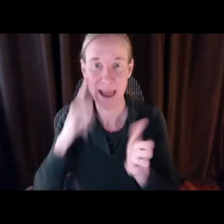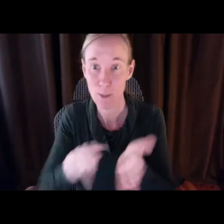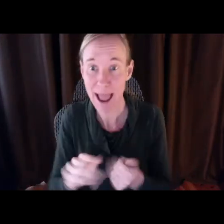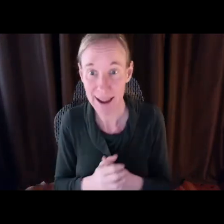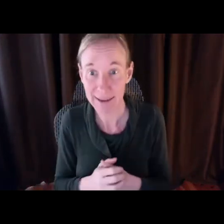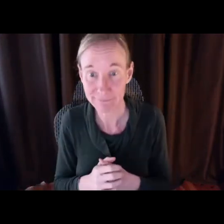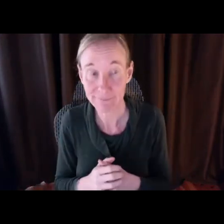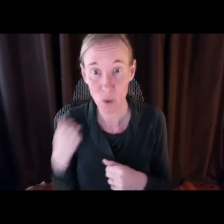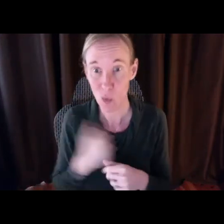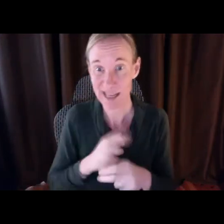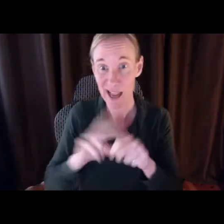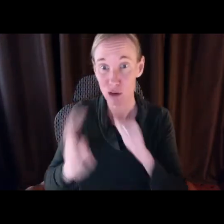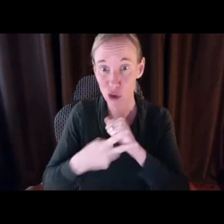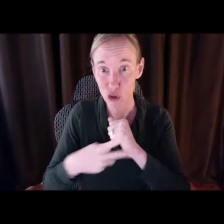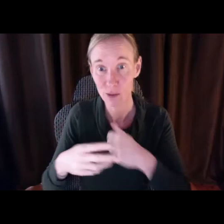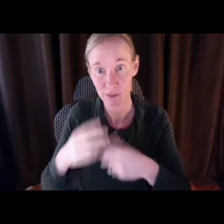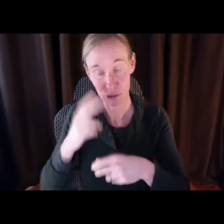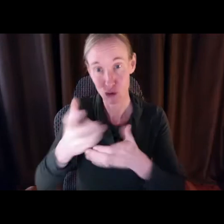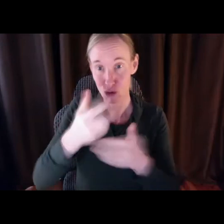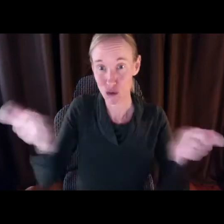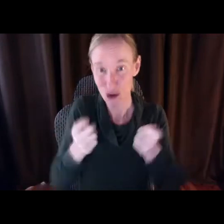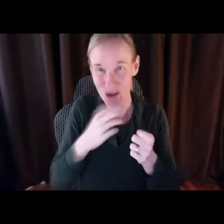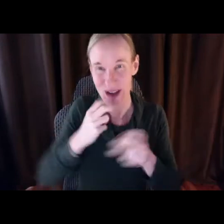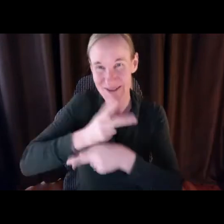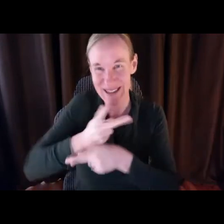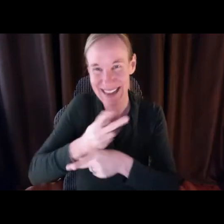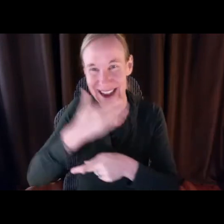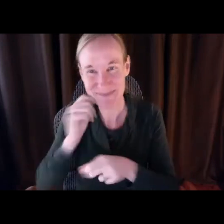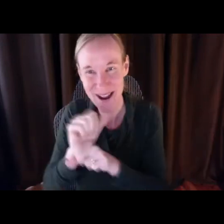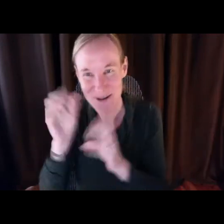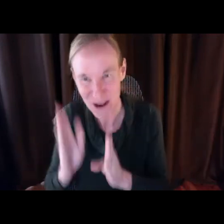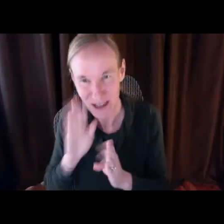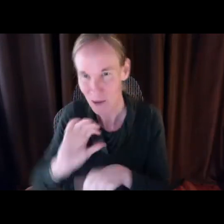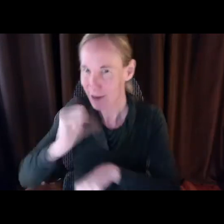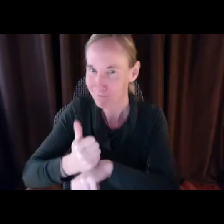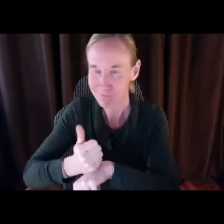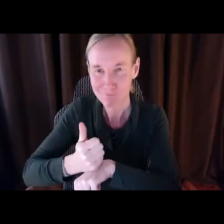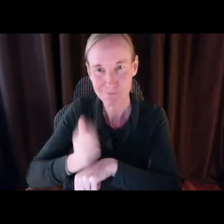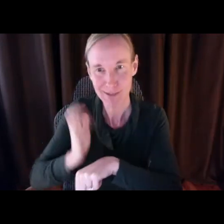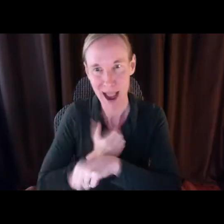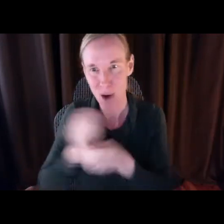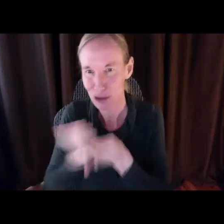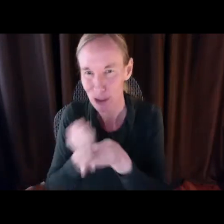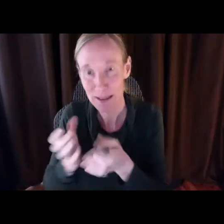Mandatory overtime is not a long-term strategy to fix the work force crisis. But you know what is? Better wages so